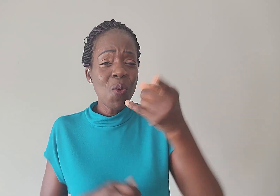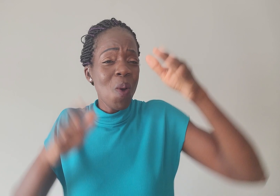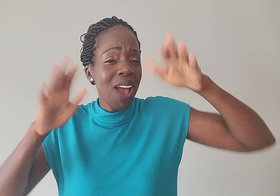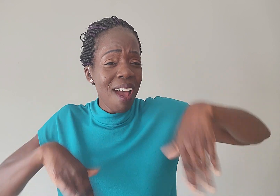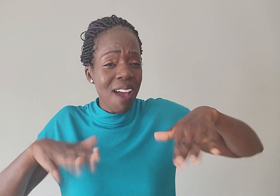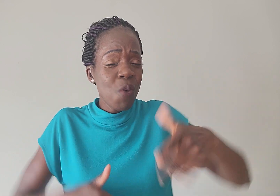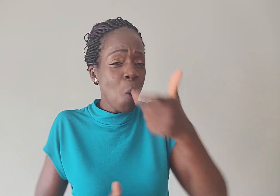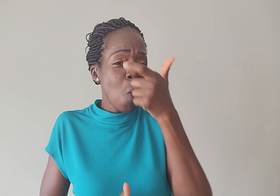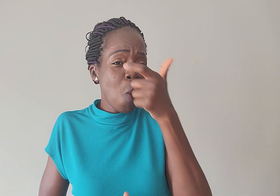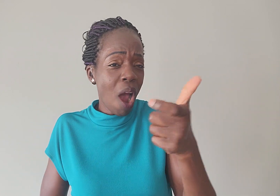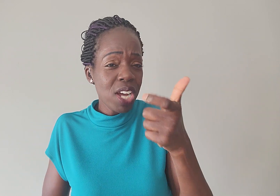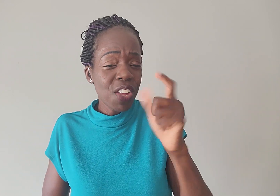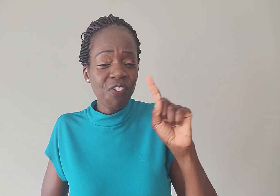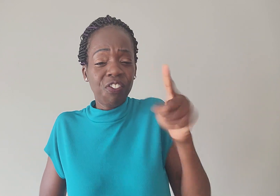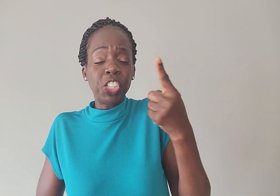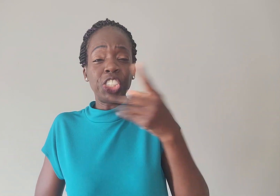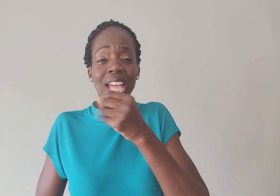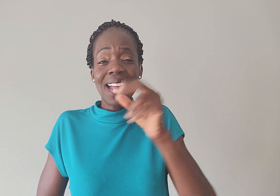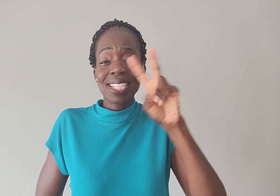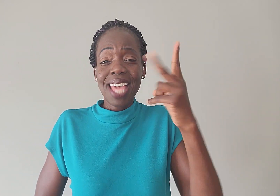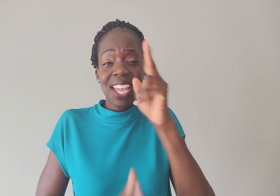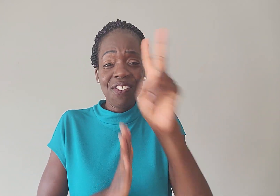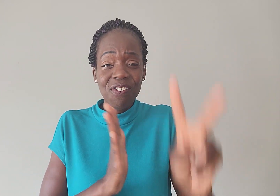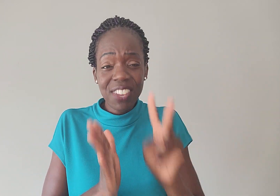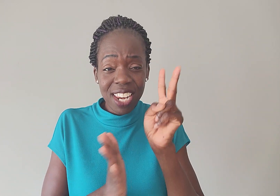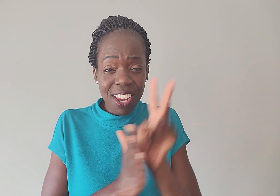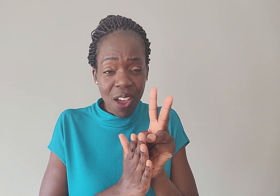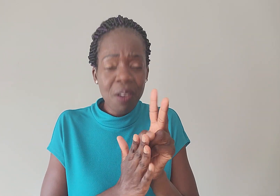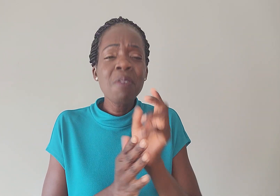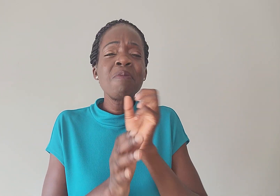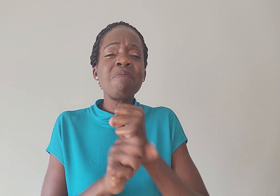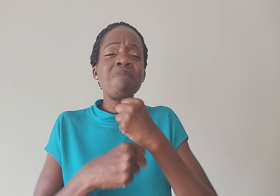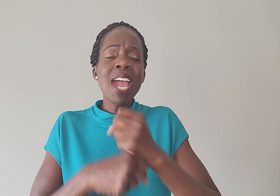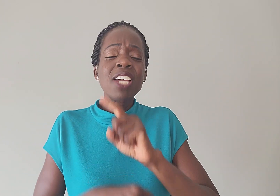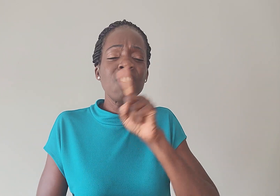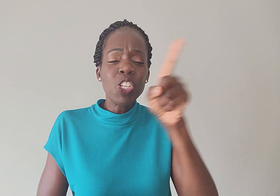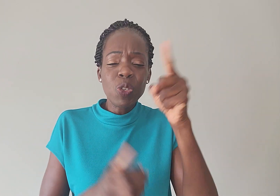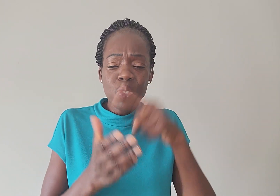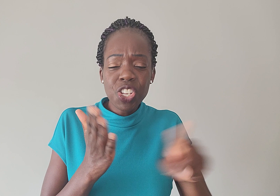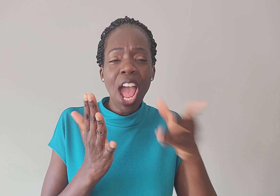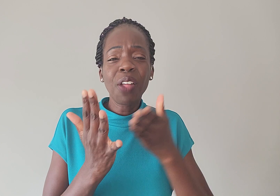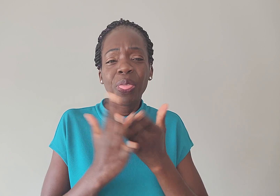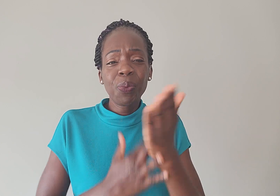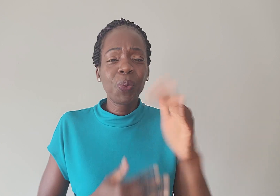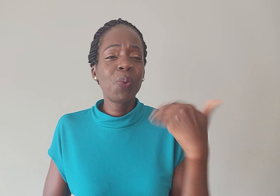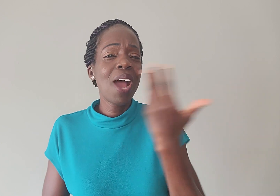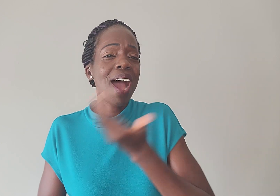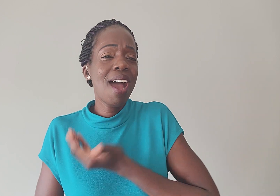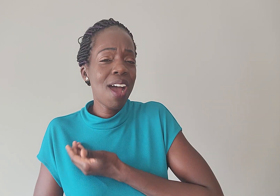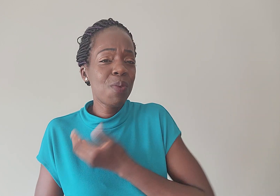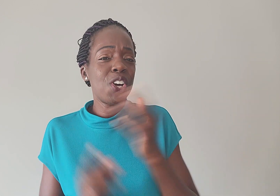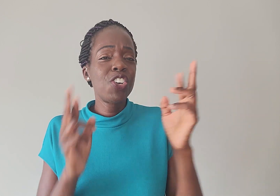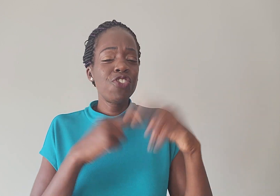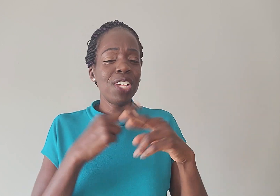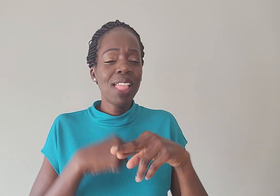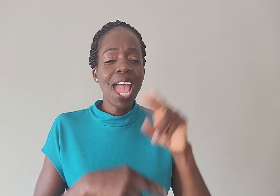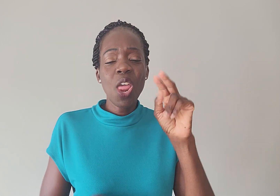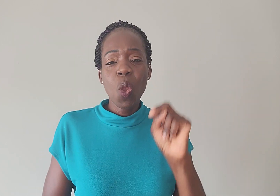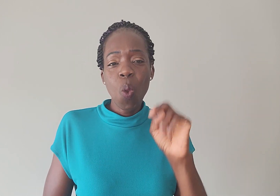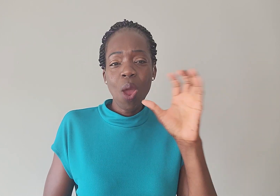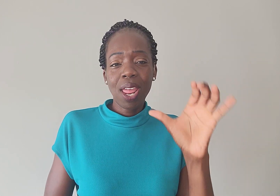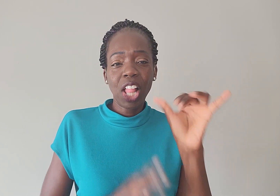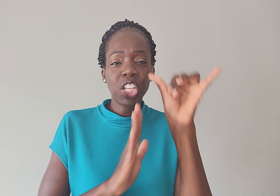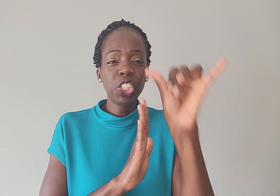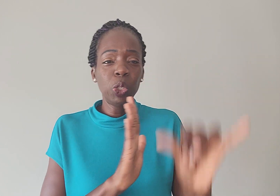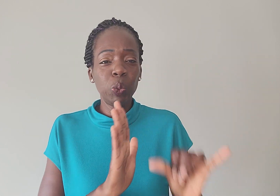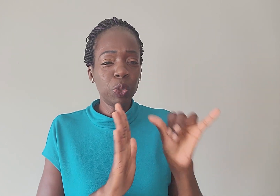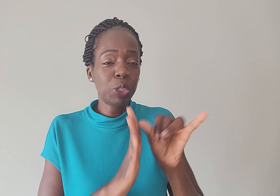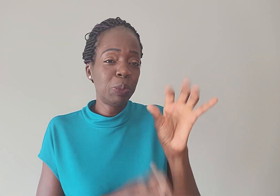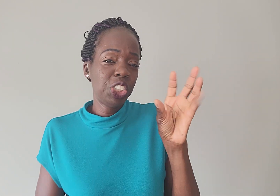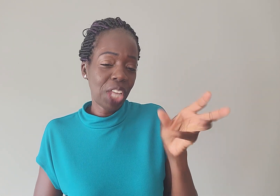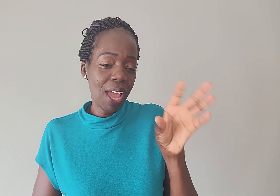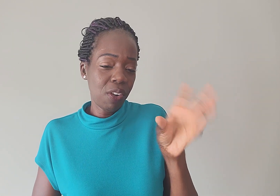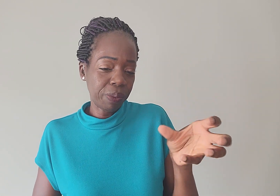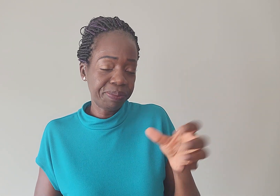If you haven’t watched the first and second video, make sure to check it out on our Relay North Carolina YouTube channel!